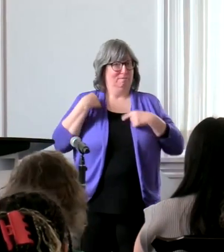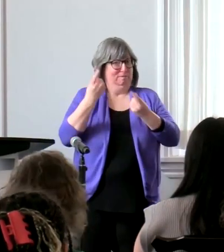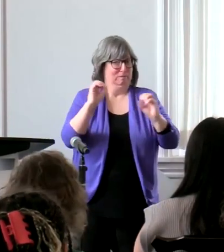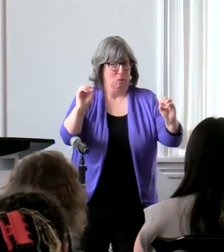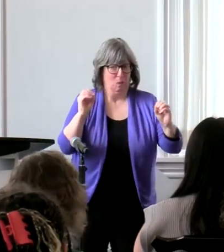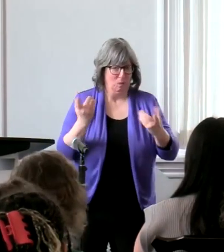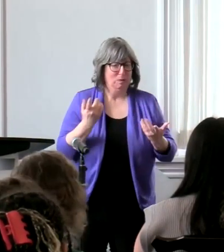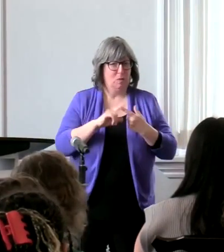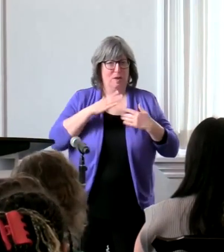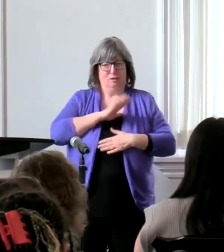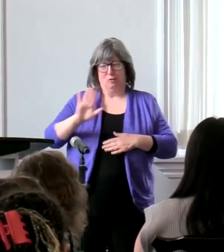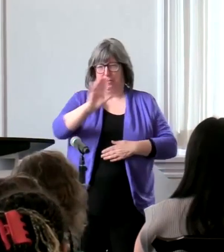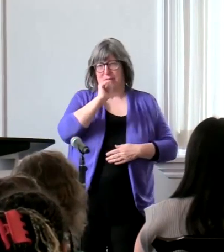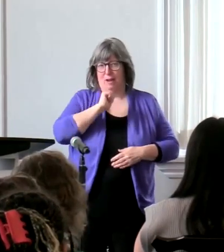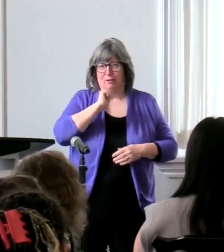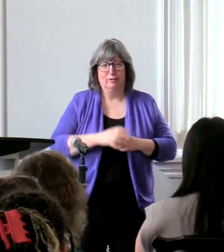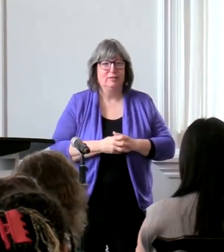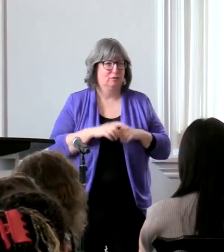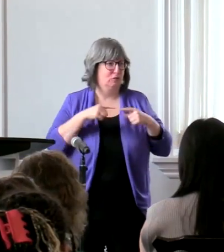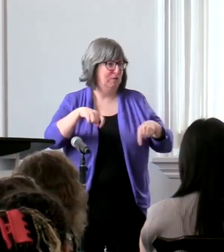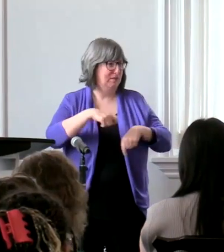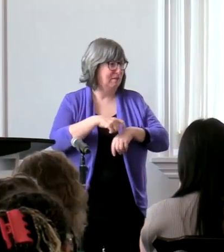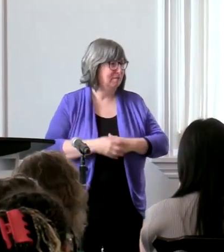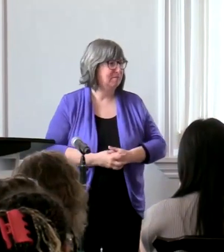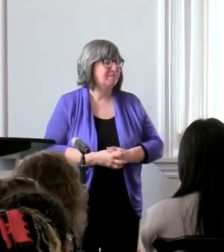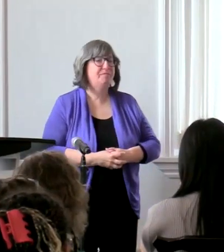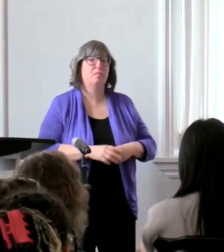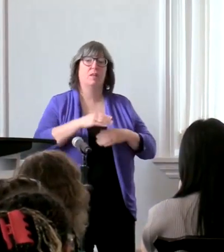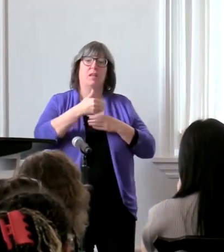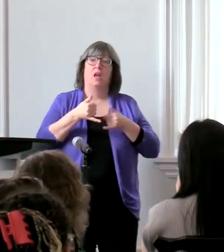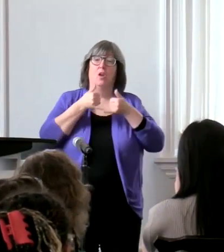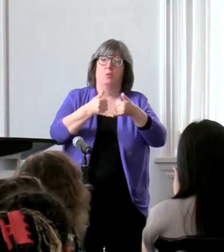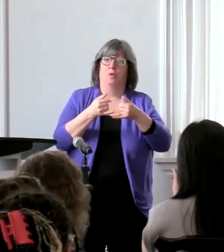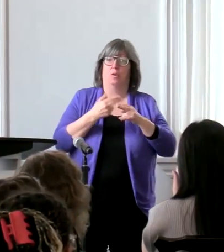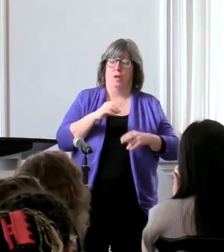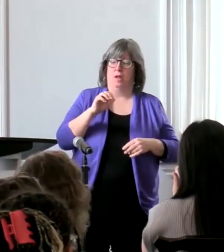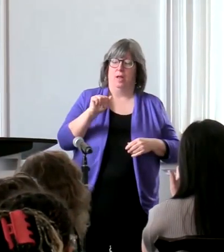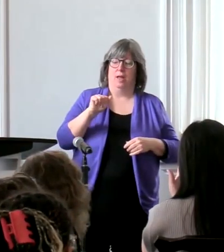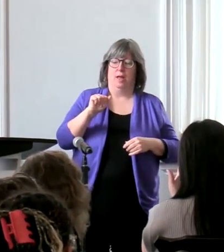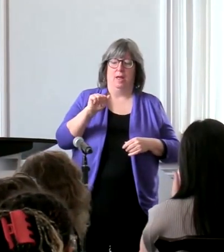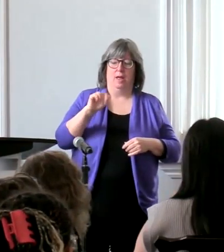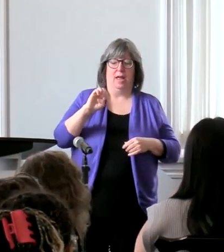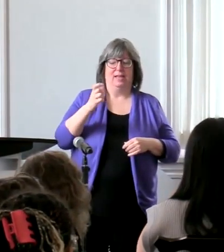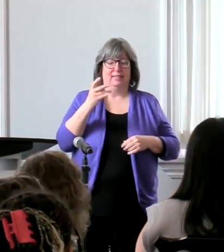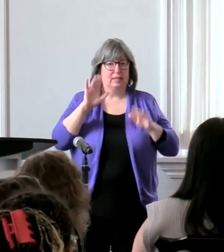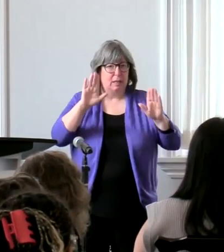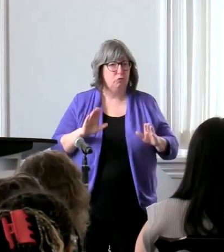So again, we appreciate your patience with this Our next award is the Exceptional Service Award.